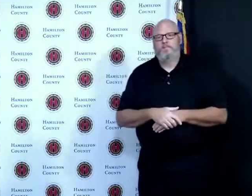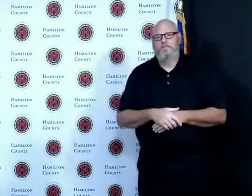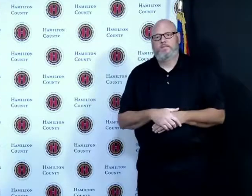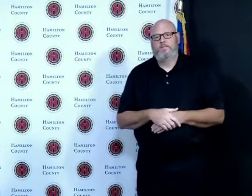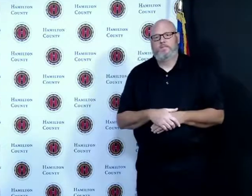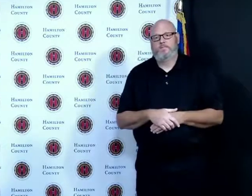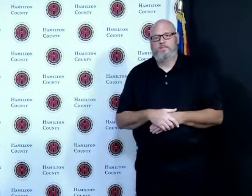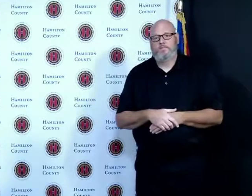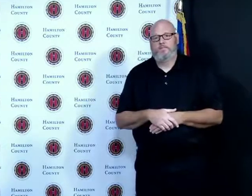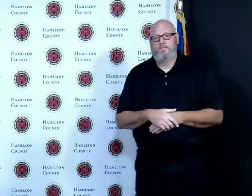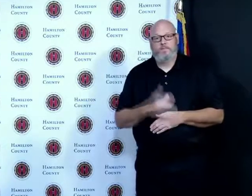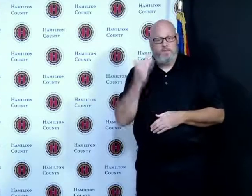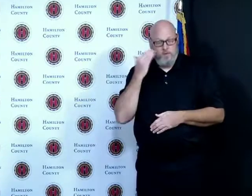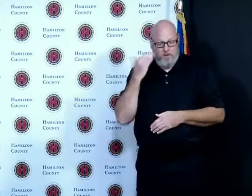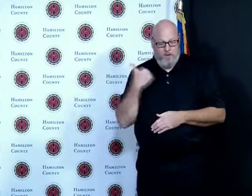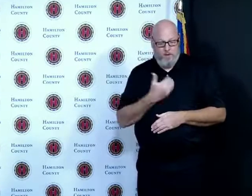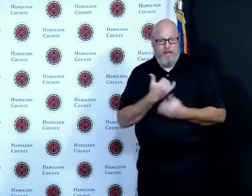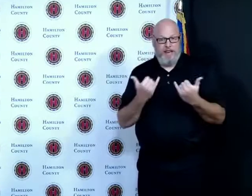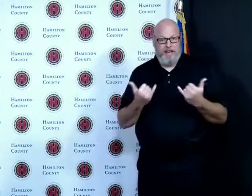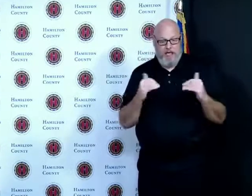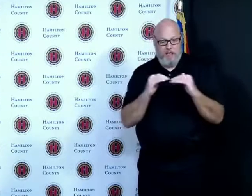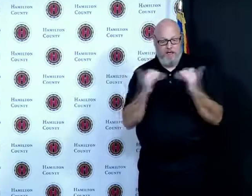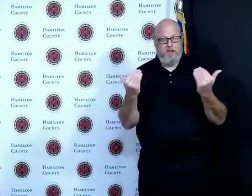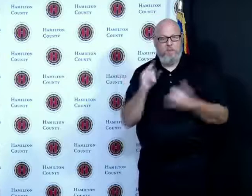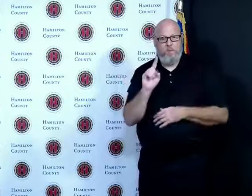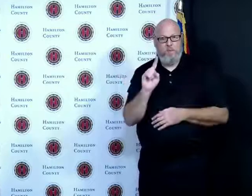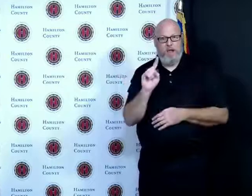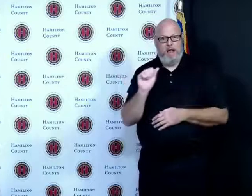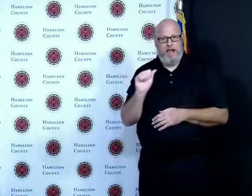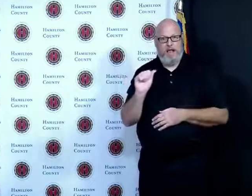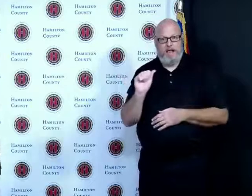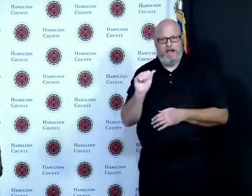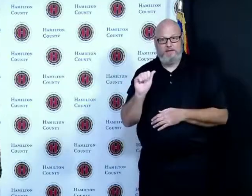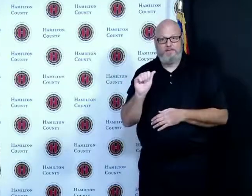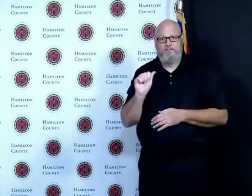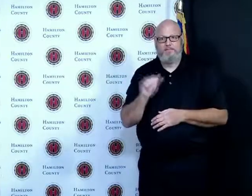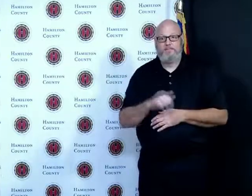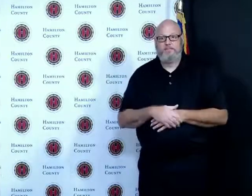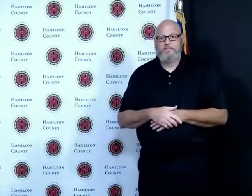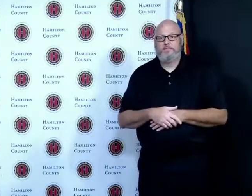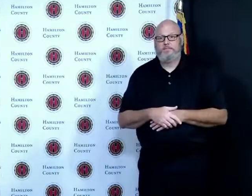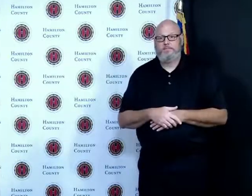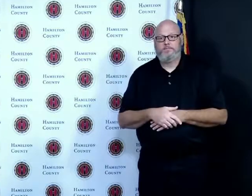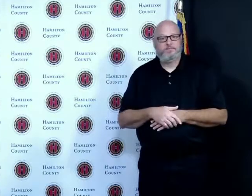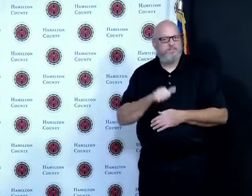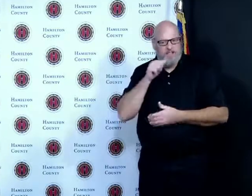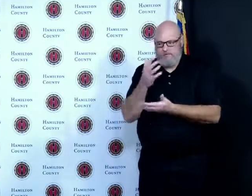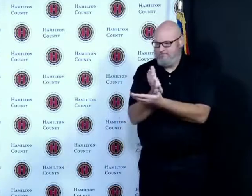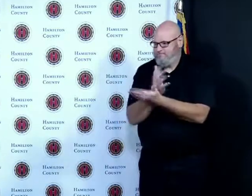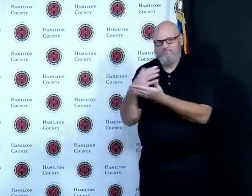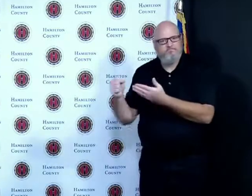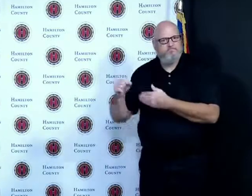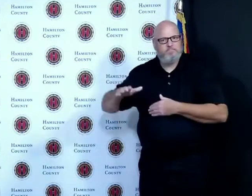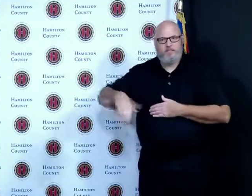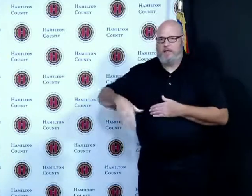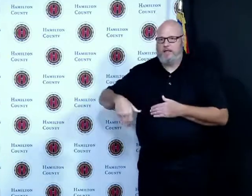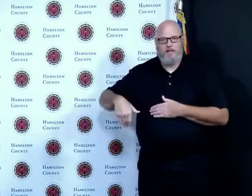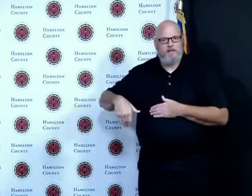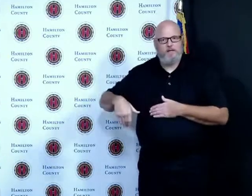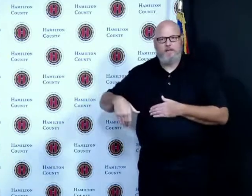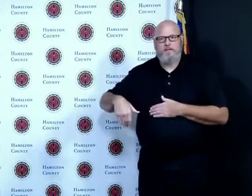vaccine in 1A we are still not through 1A we're most of the way through but not quite finished and